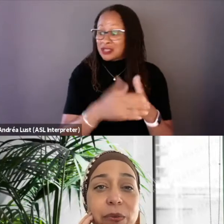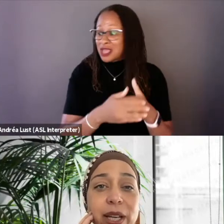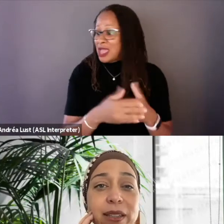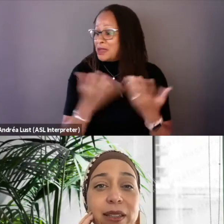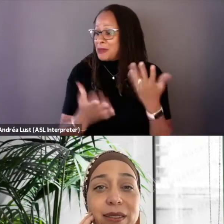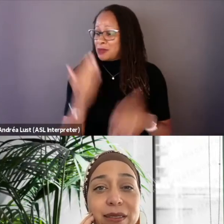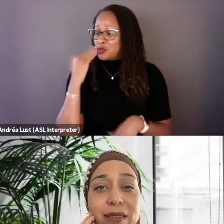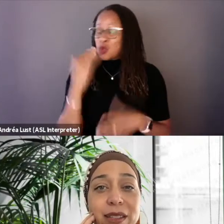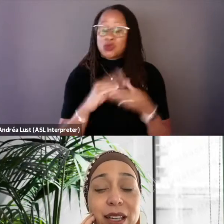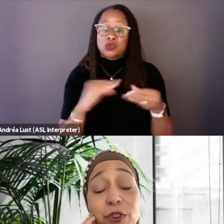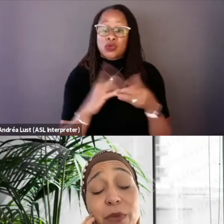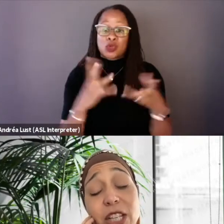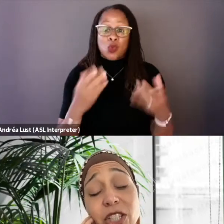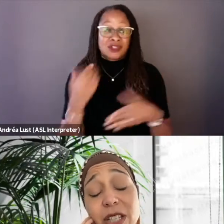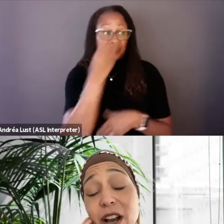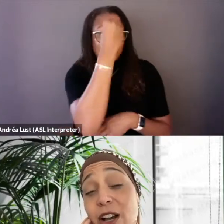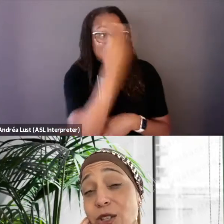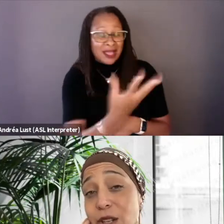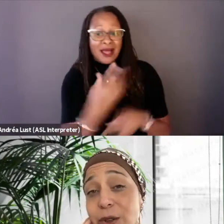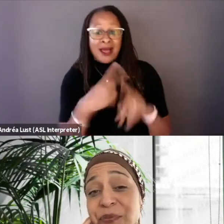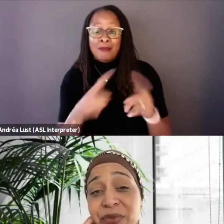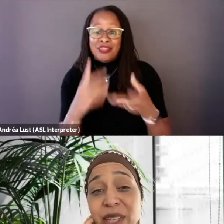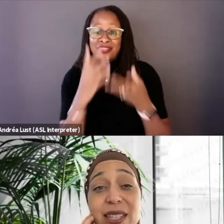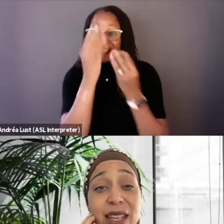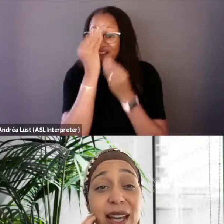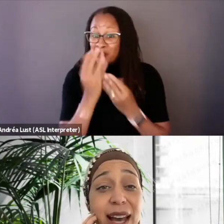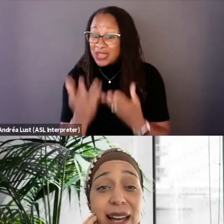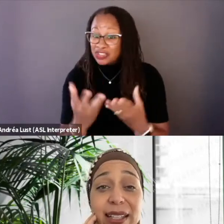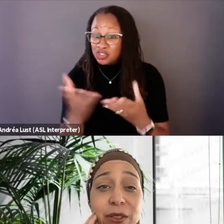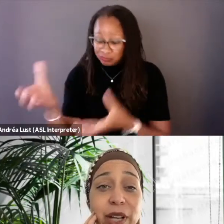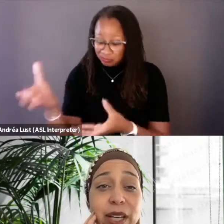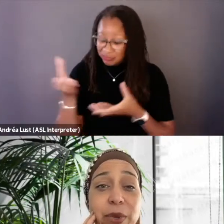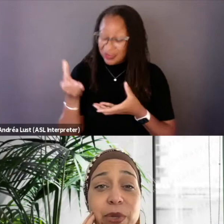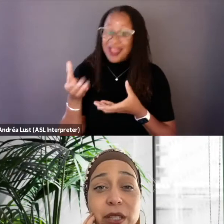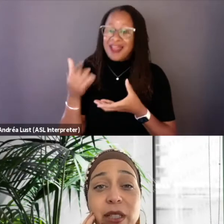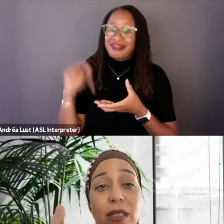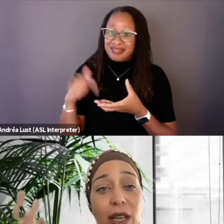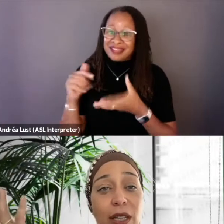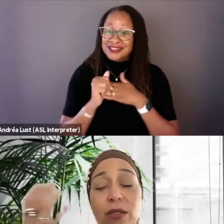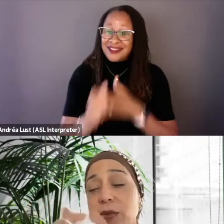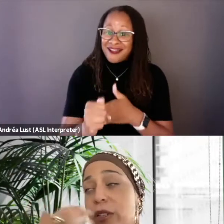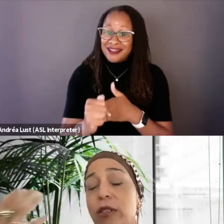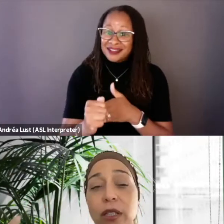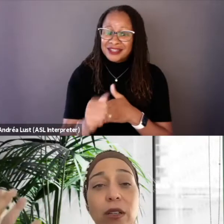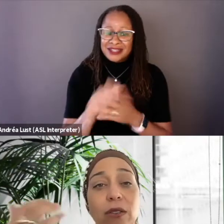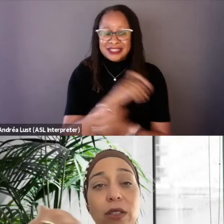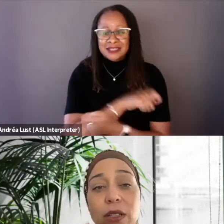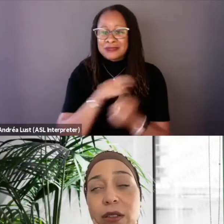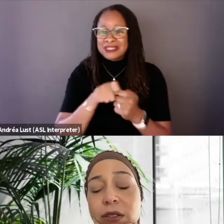but the information also is the guide, right? I mean, particularly in doc, you know,